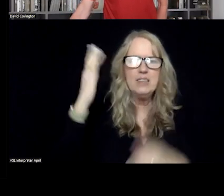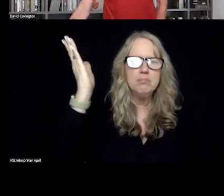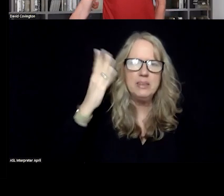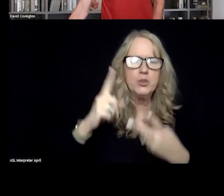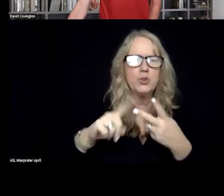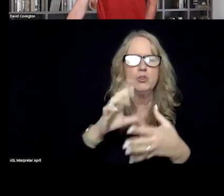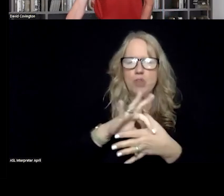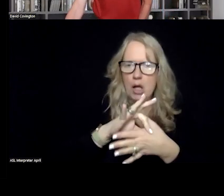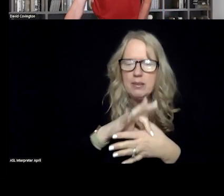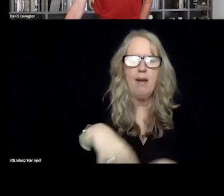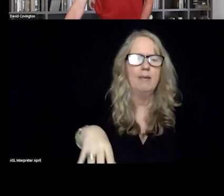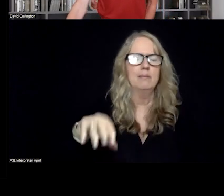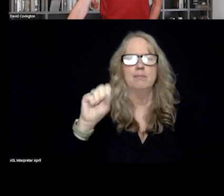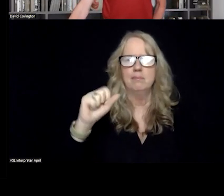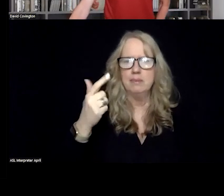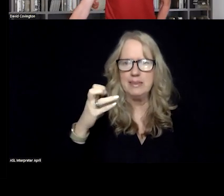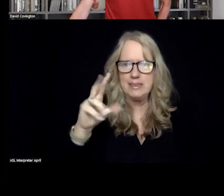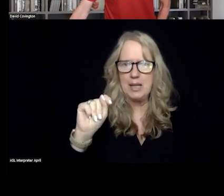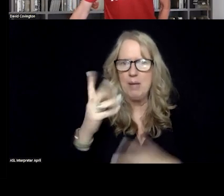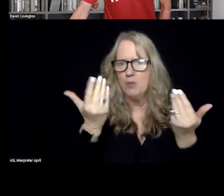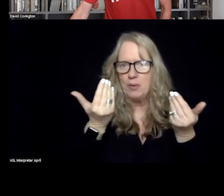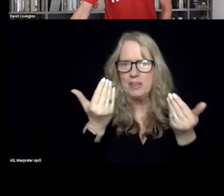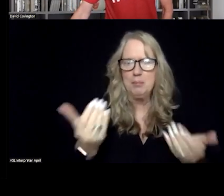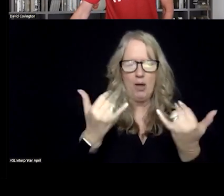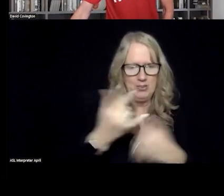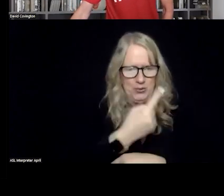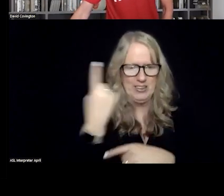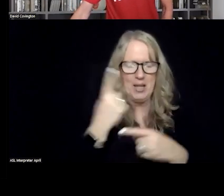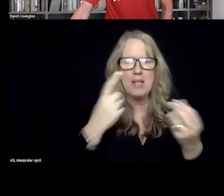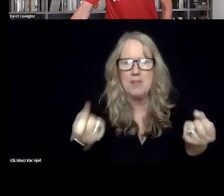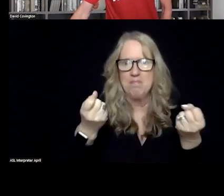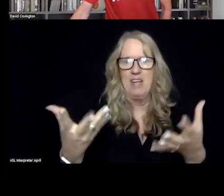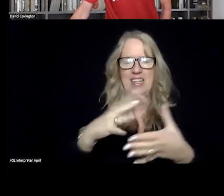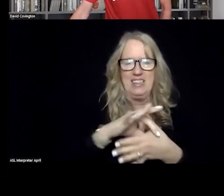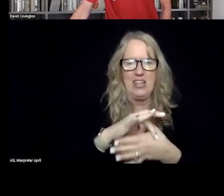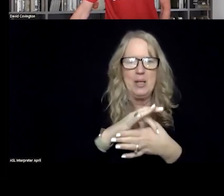SEGMENTS. I AM GOING TO KEEP MOVING. IN THE NEWS.